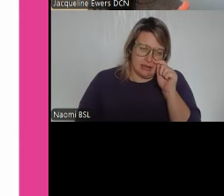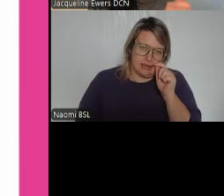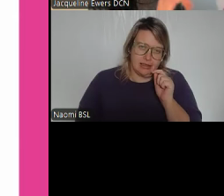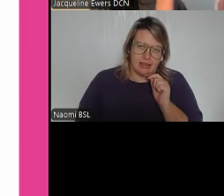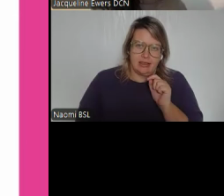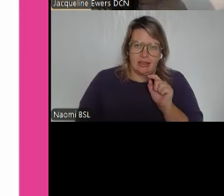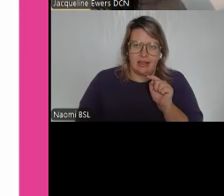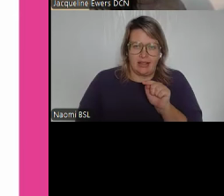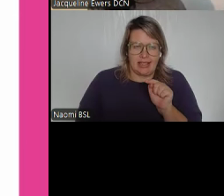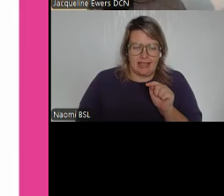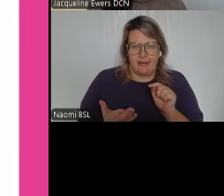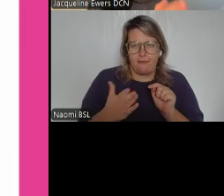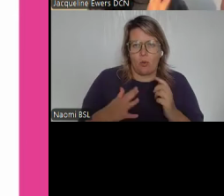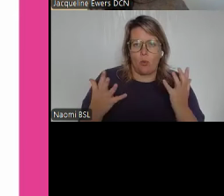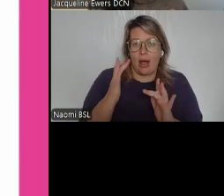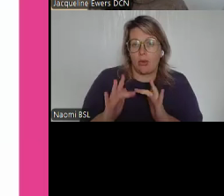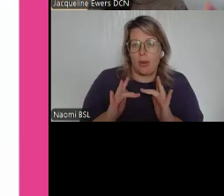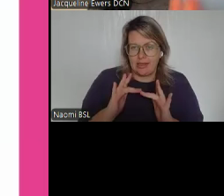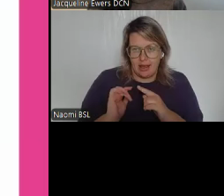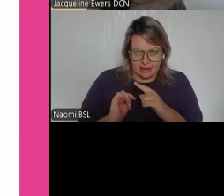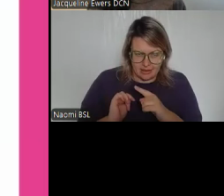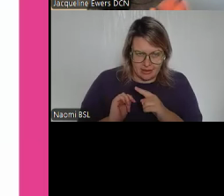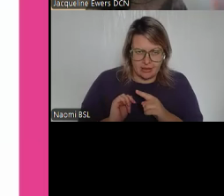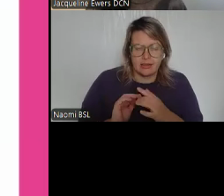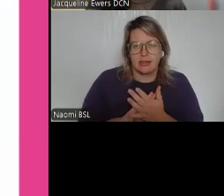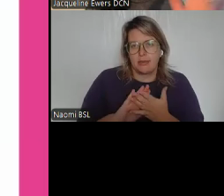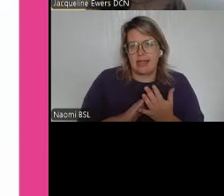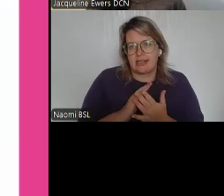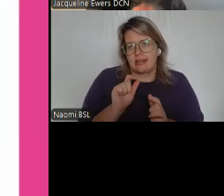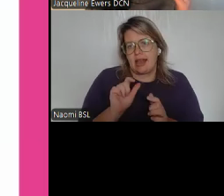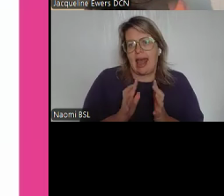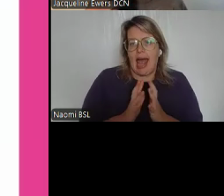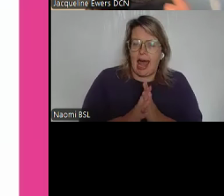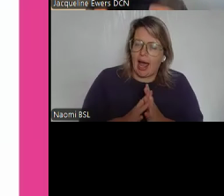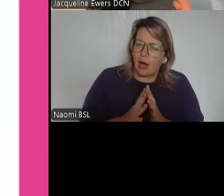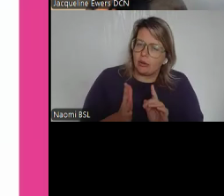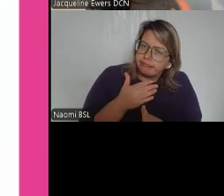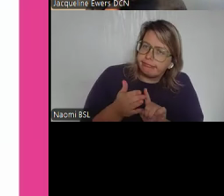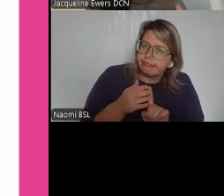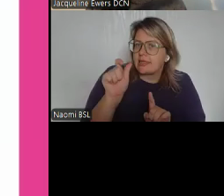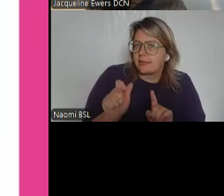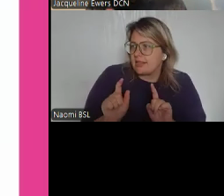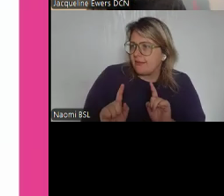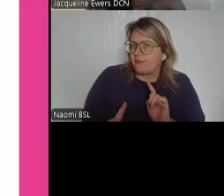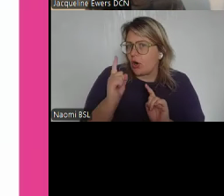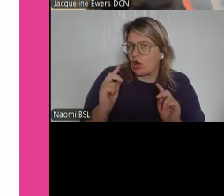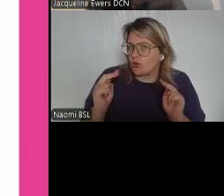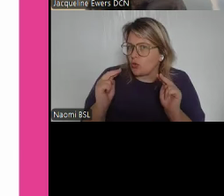which is the website, and getting people to make that initial-- committing initially